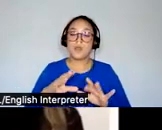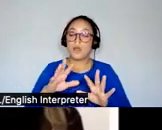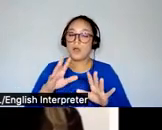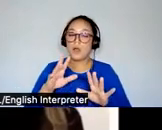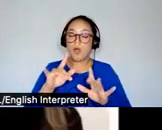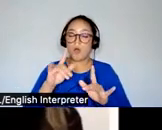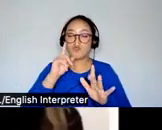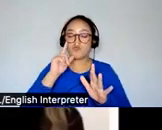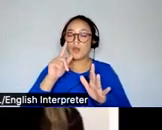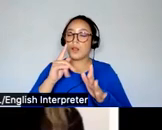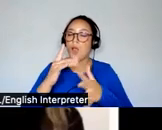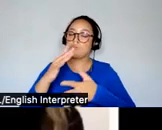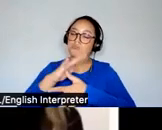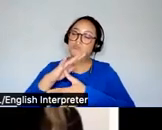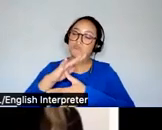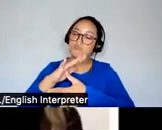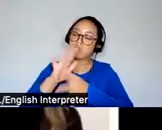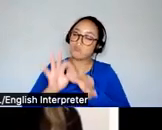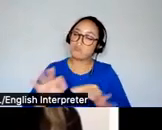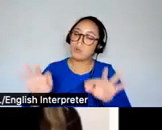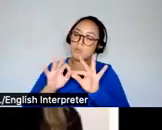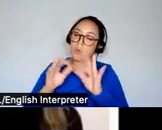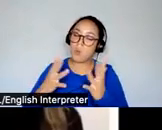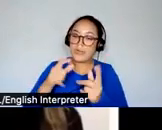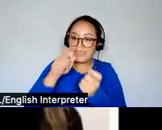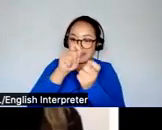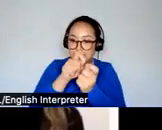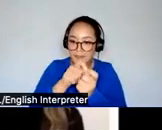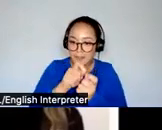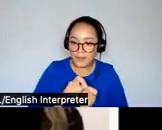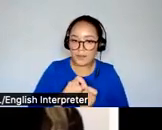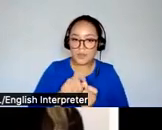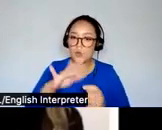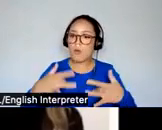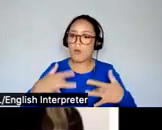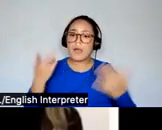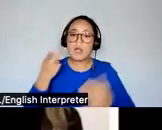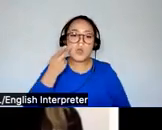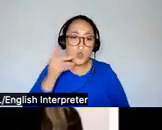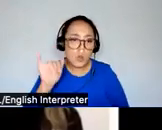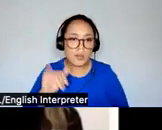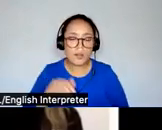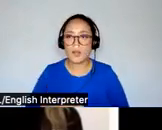as possible what exactly your event consists of. So please include everything upfront.